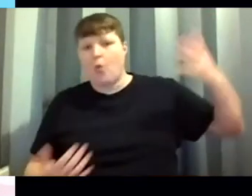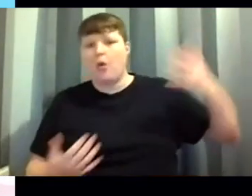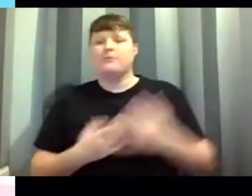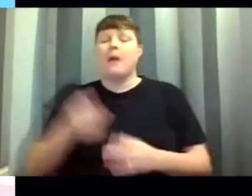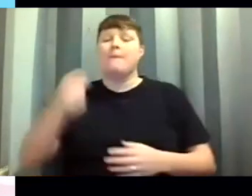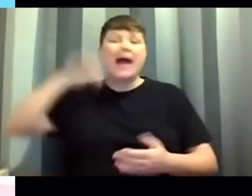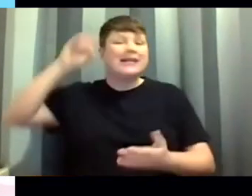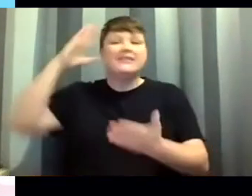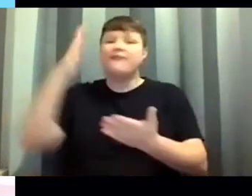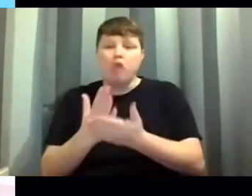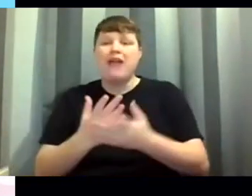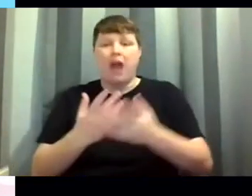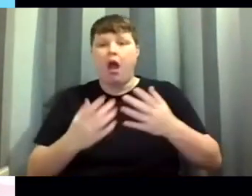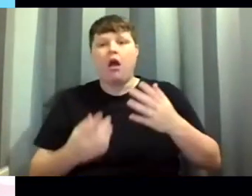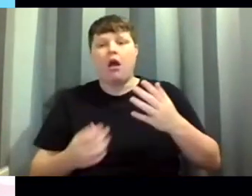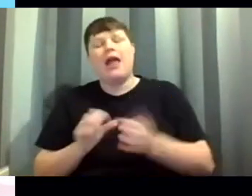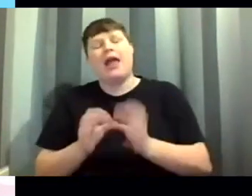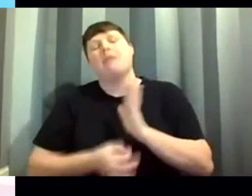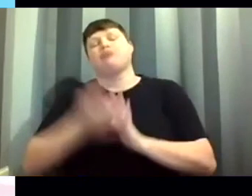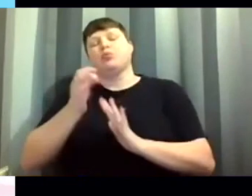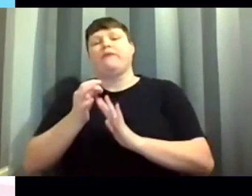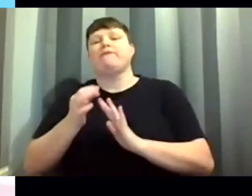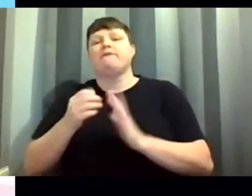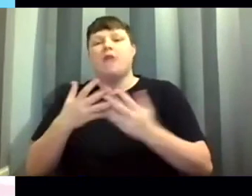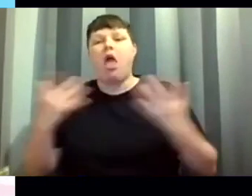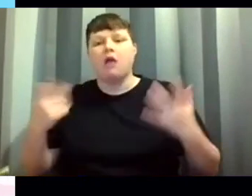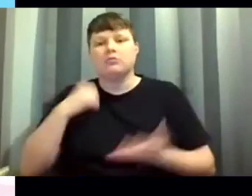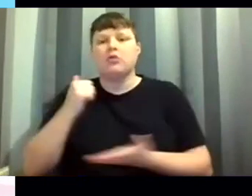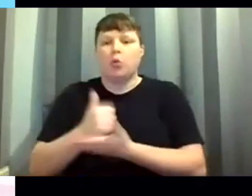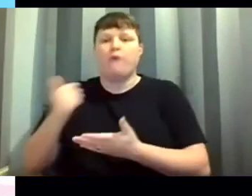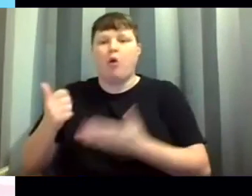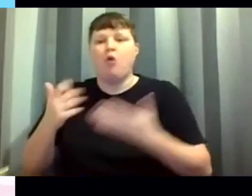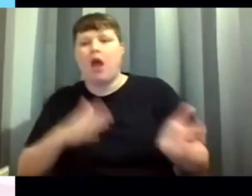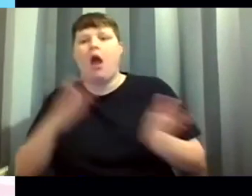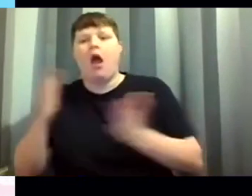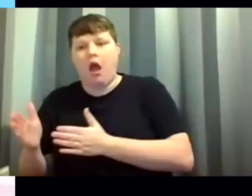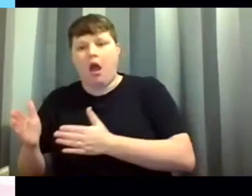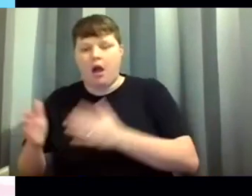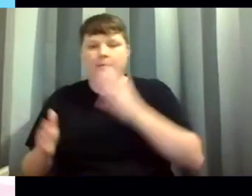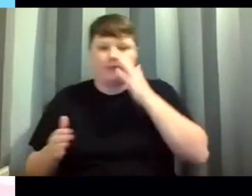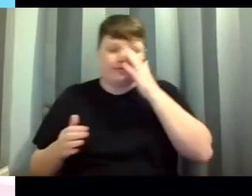a second puberty with all of the emotional changes that come with that. So